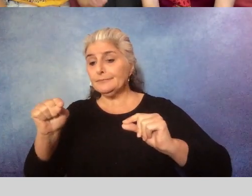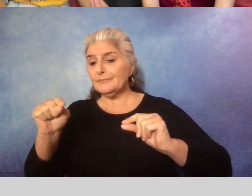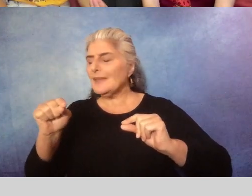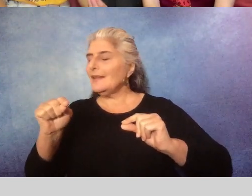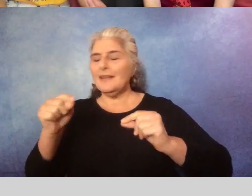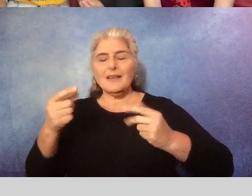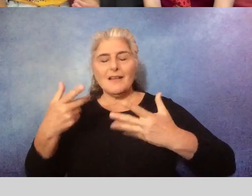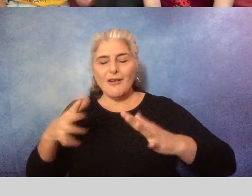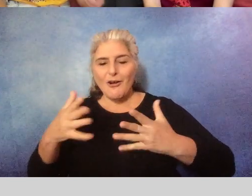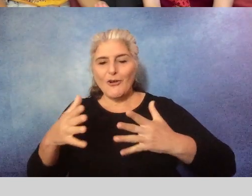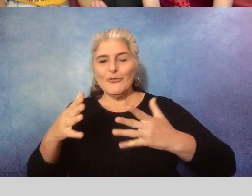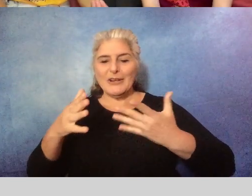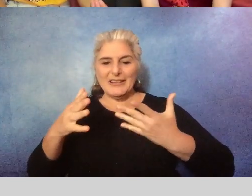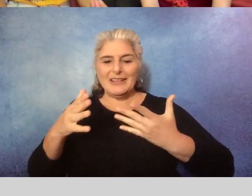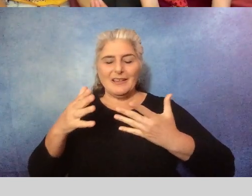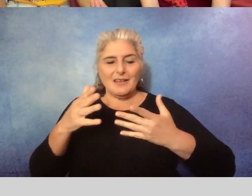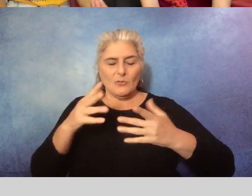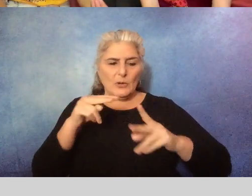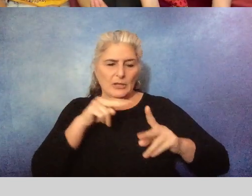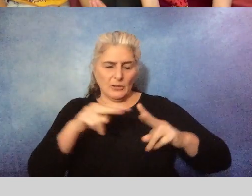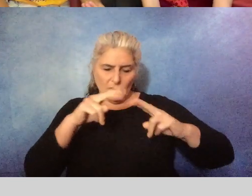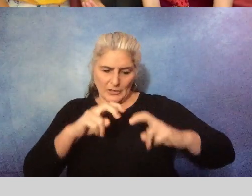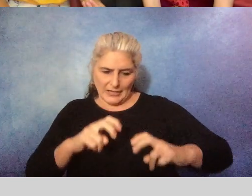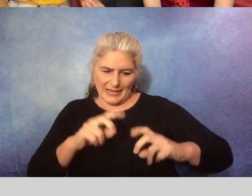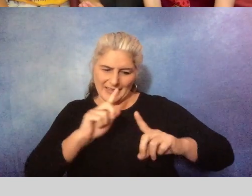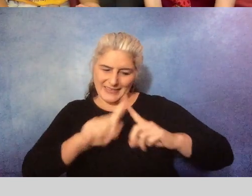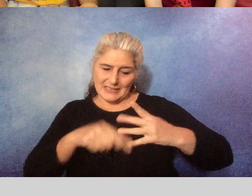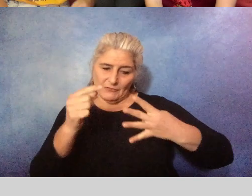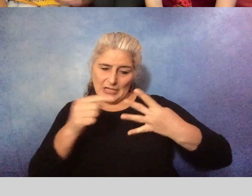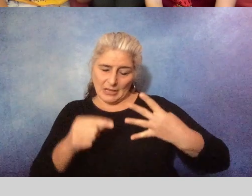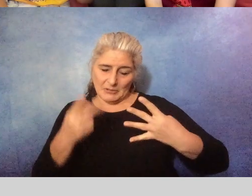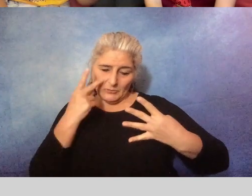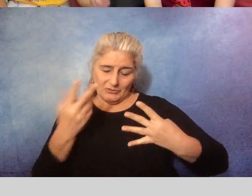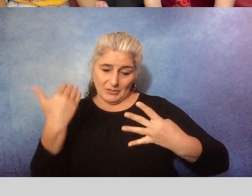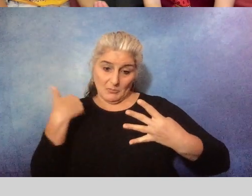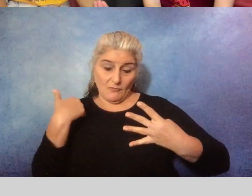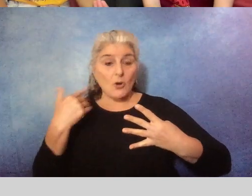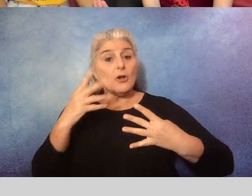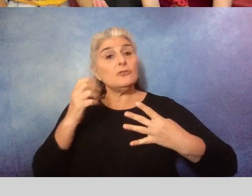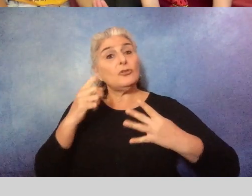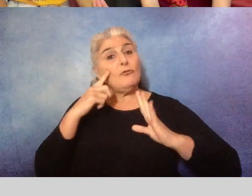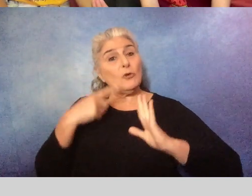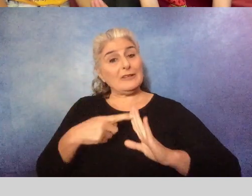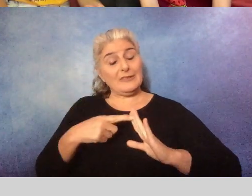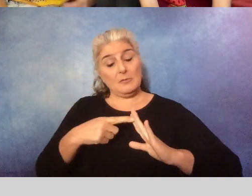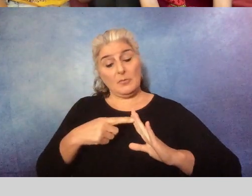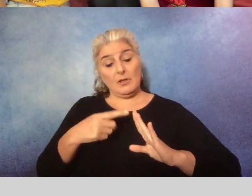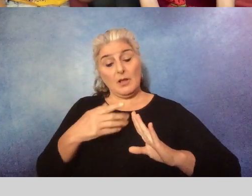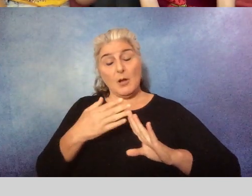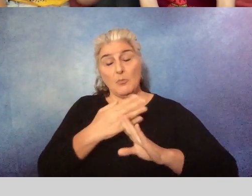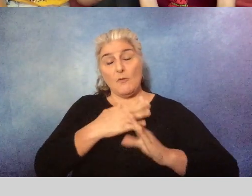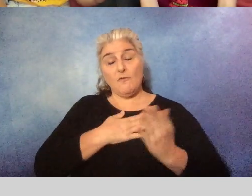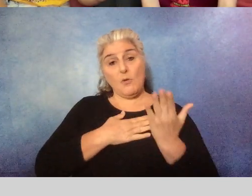elements that we already knew before. So when I keyway my own work before delivery,